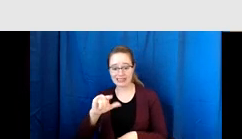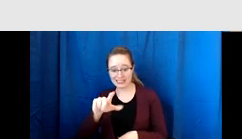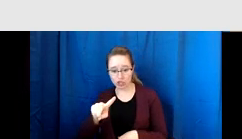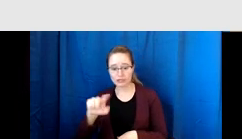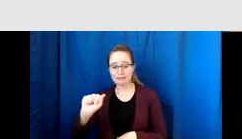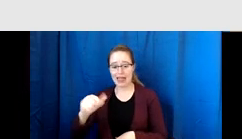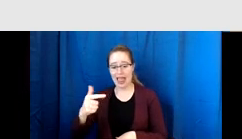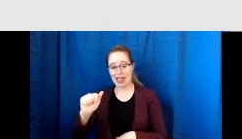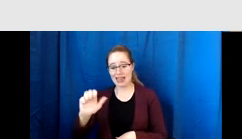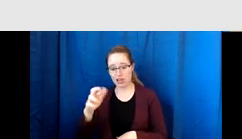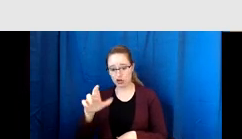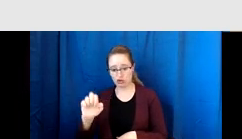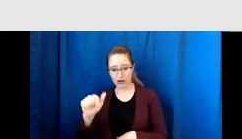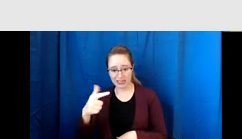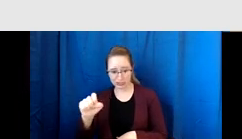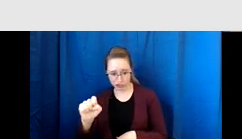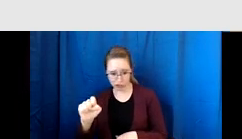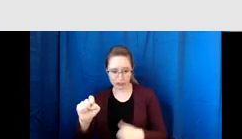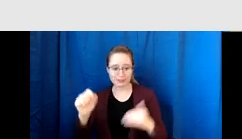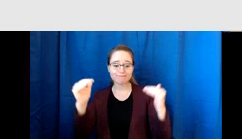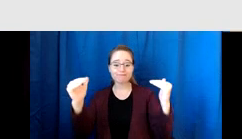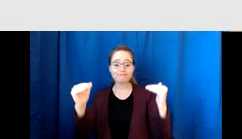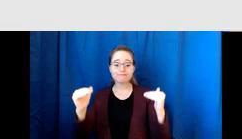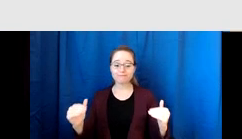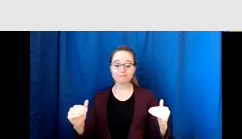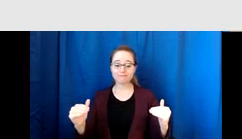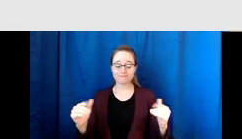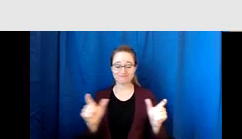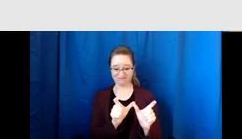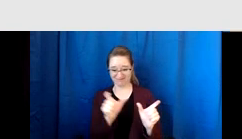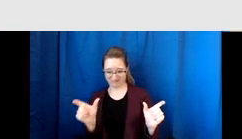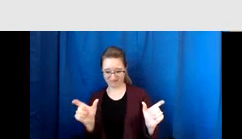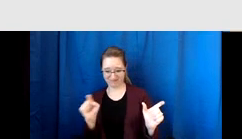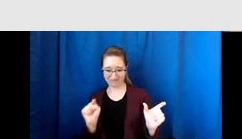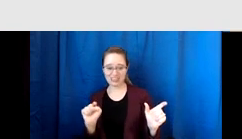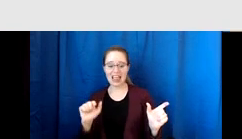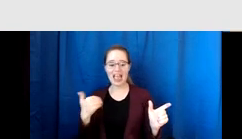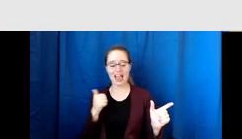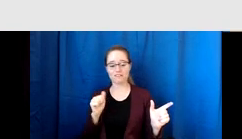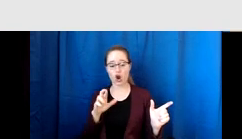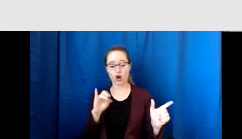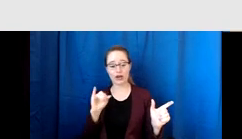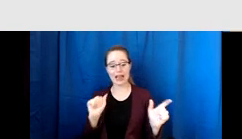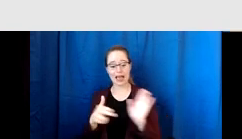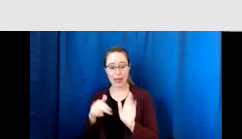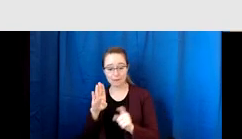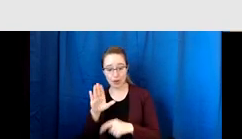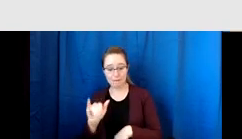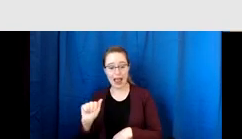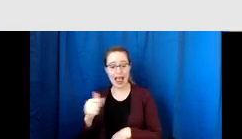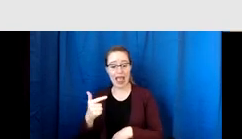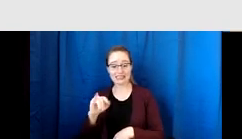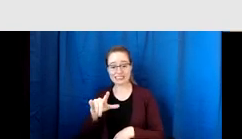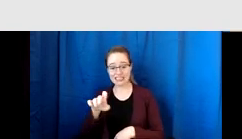and then we've got, next to it, we've got aria-labelledby "agTilled agEMV."